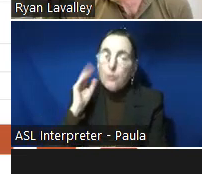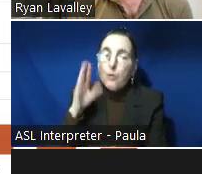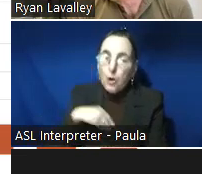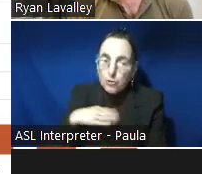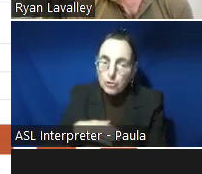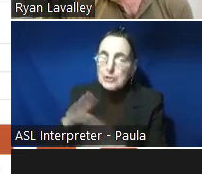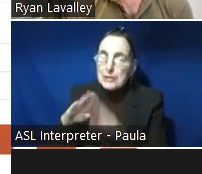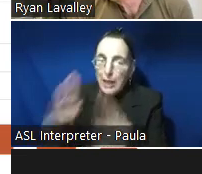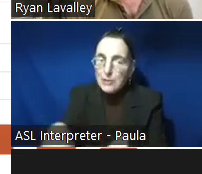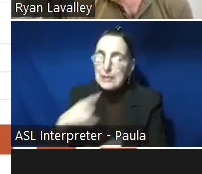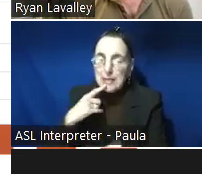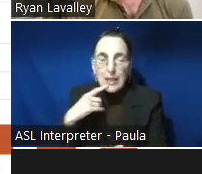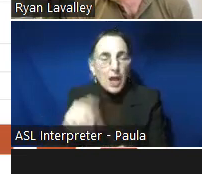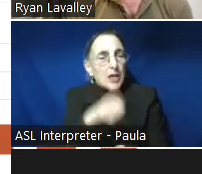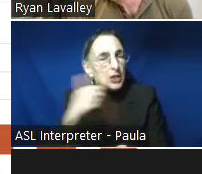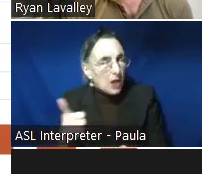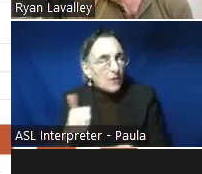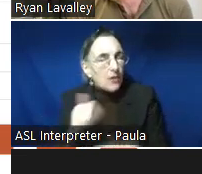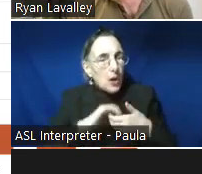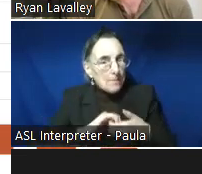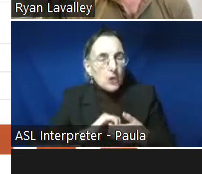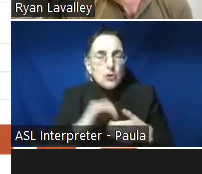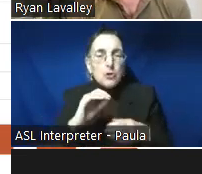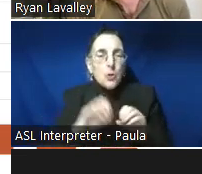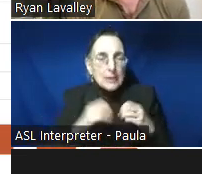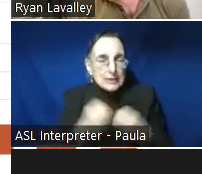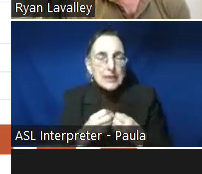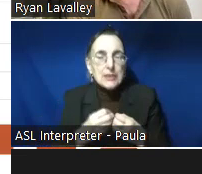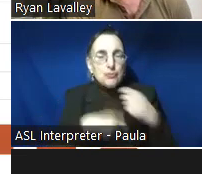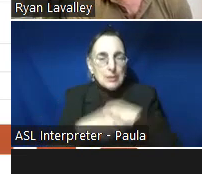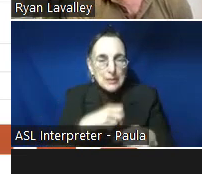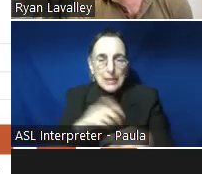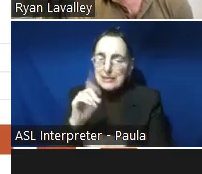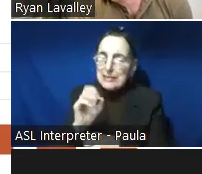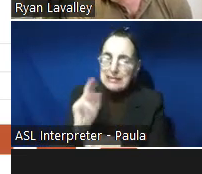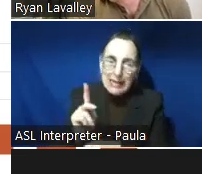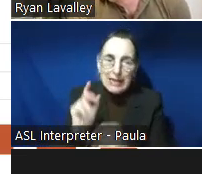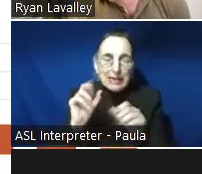another partner organization replaced the deck â€“ can you tell me who that was? We